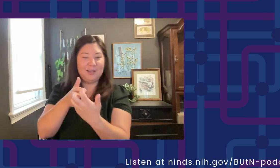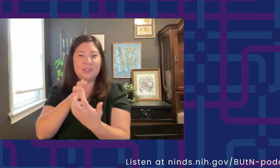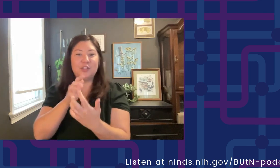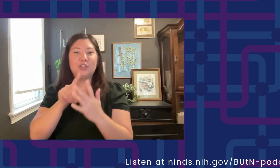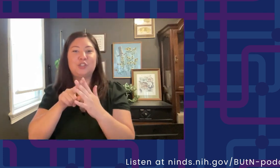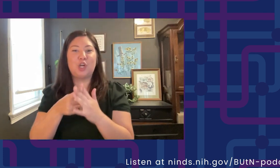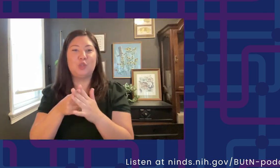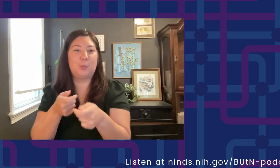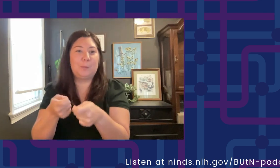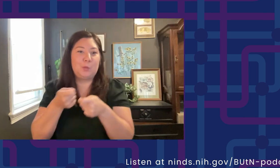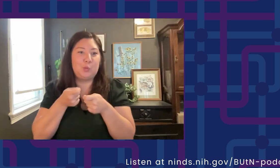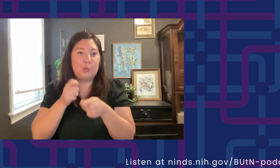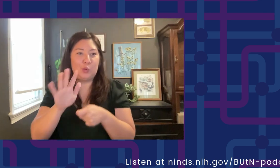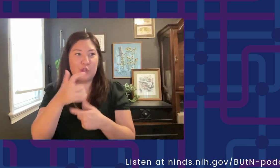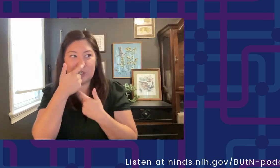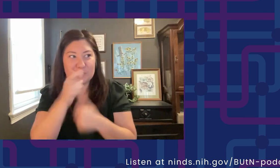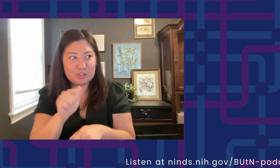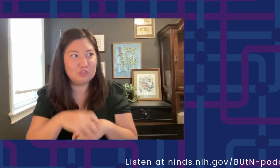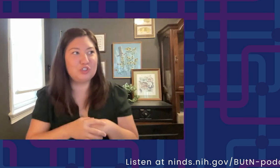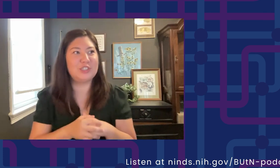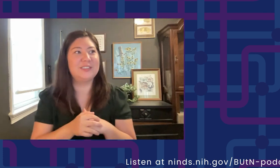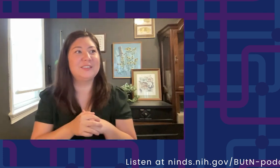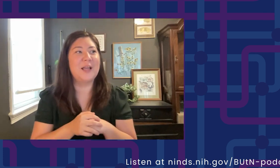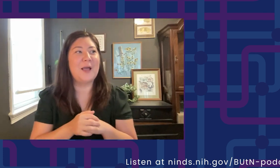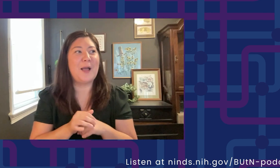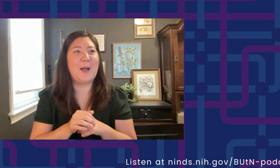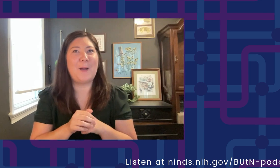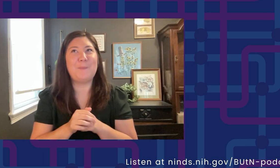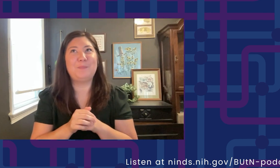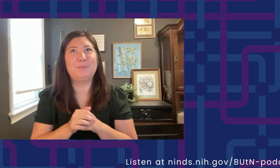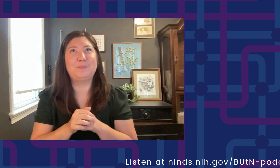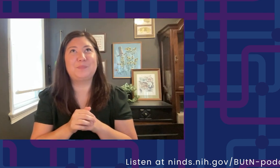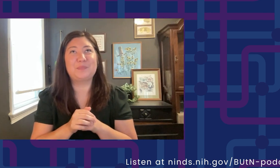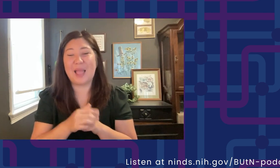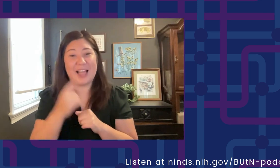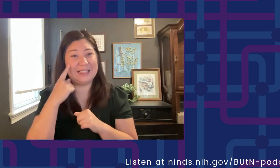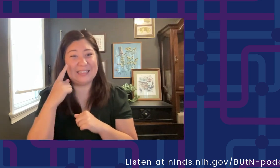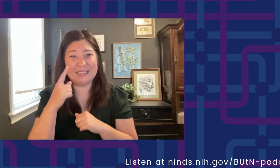to my audience and will allow me to pull their interest into my presentation.